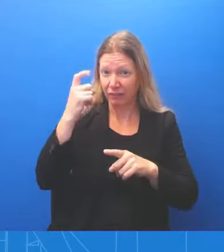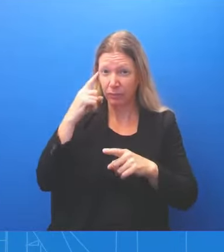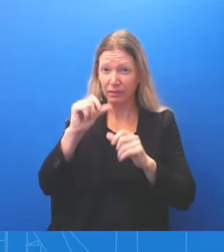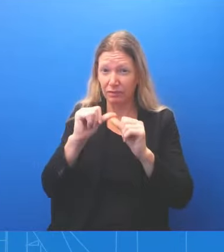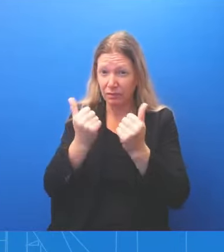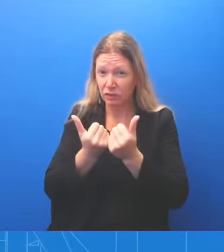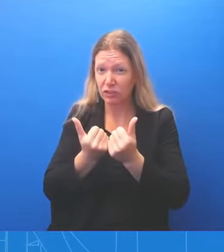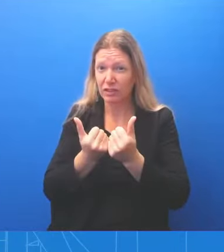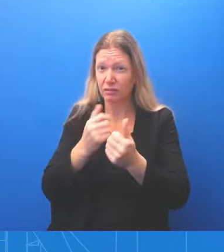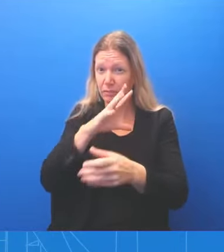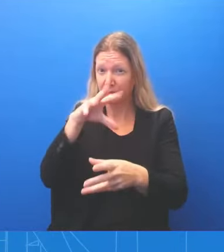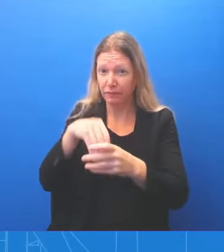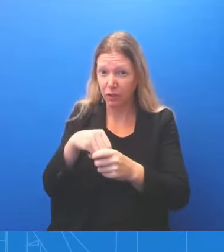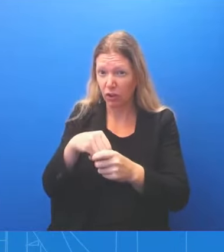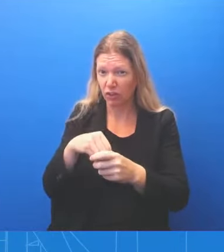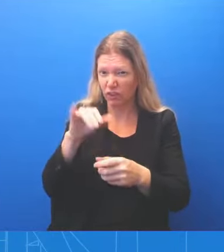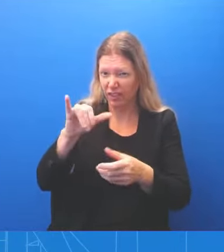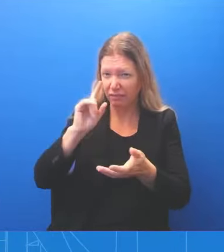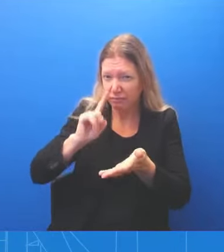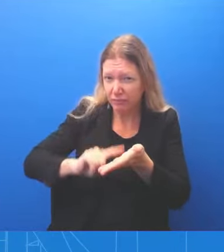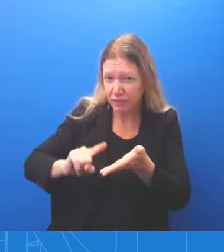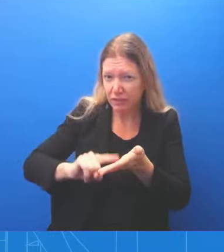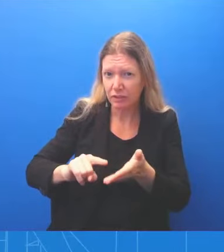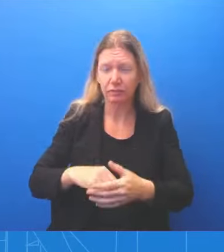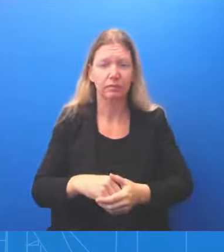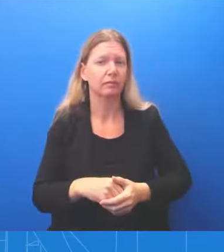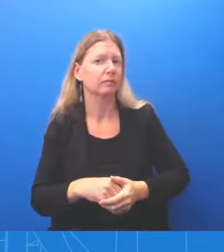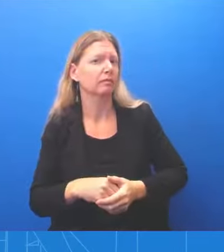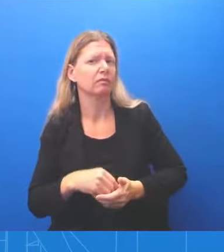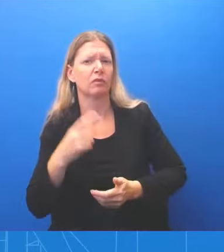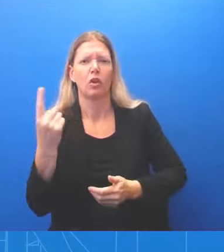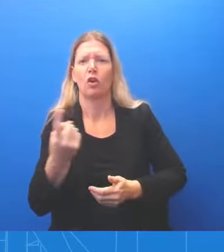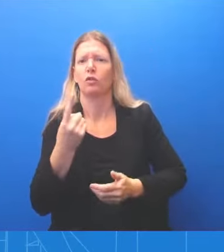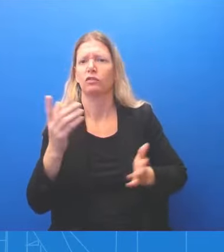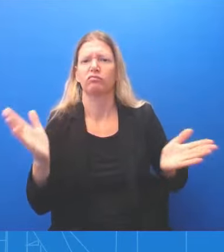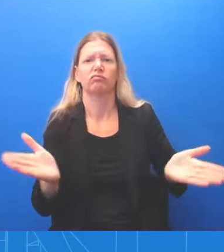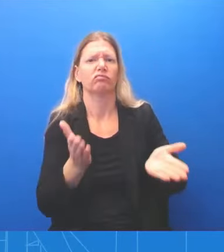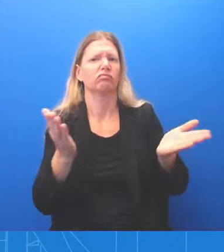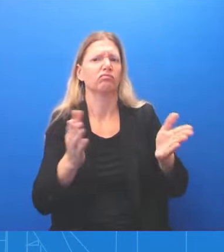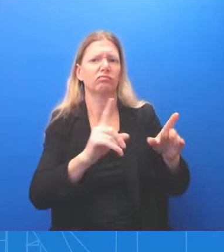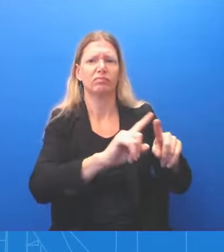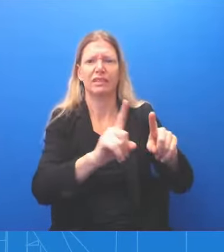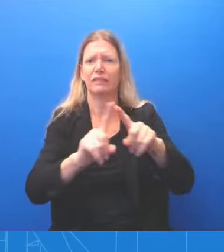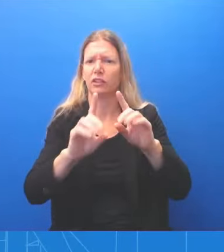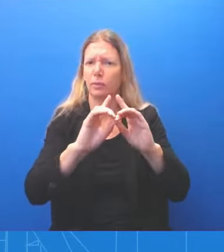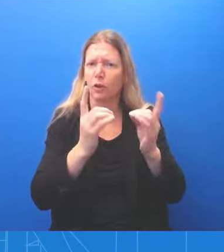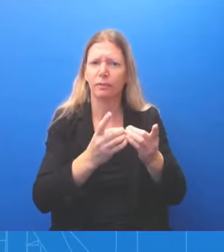urge different agencies and departments to -- you know, to -- to work with Congress.